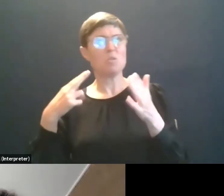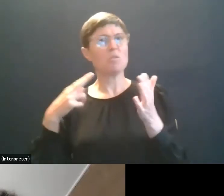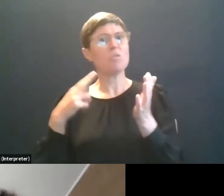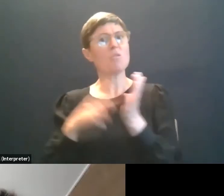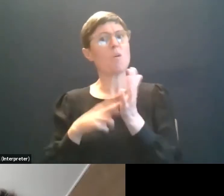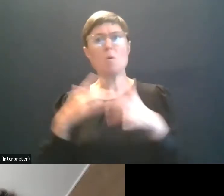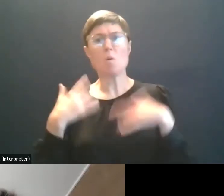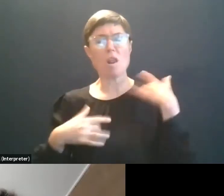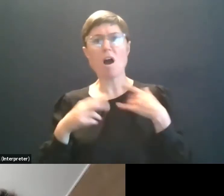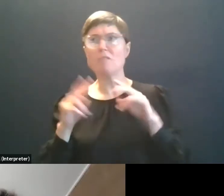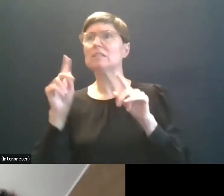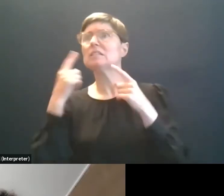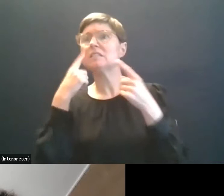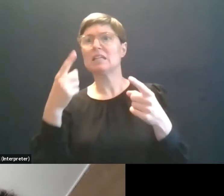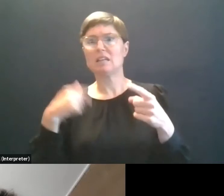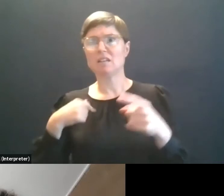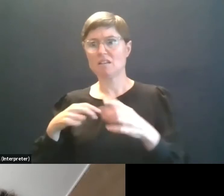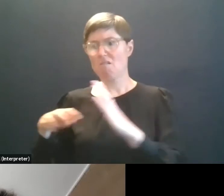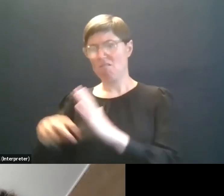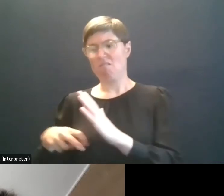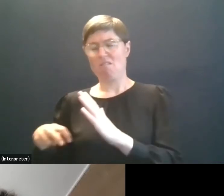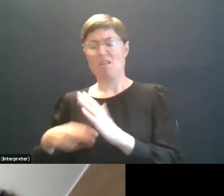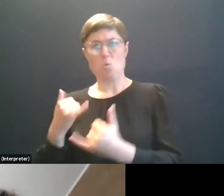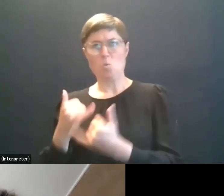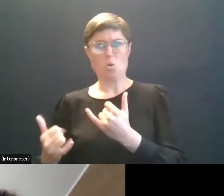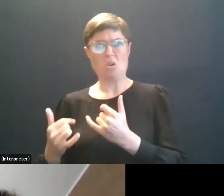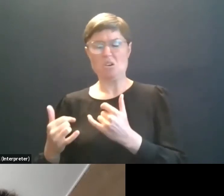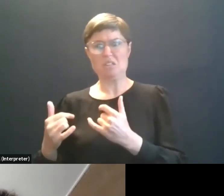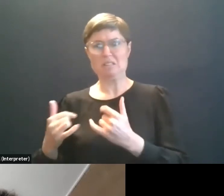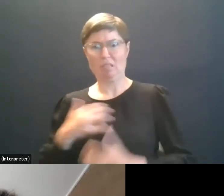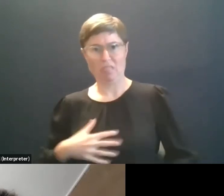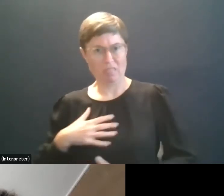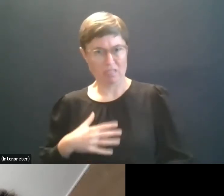of exacerbated how people were feeling and now as the year has gone through there is